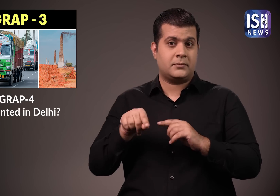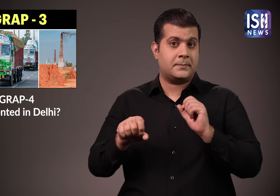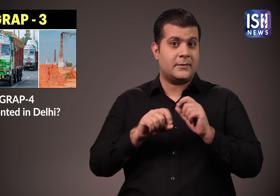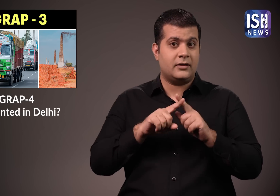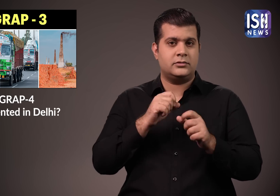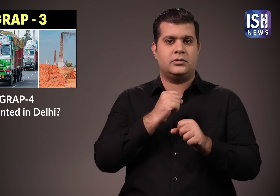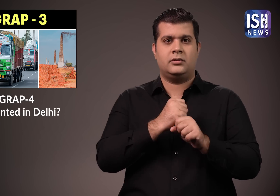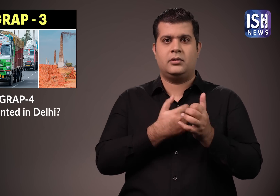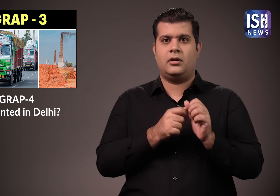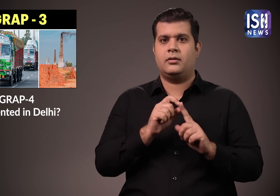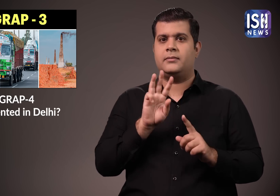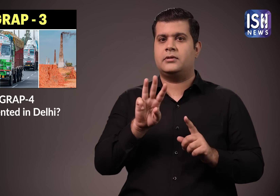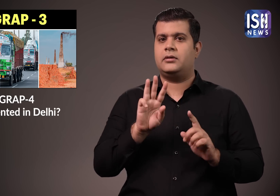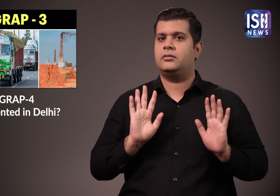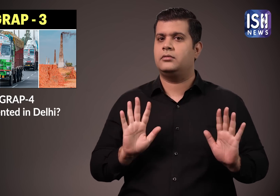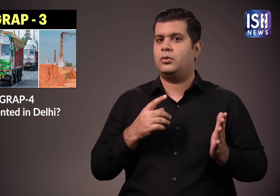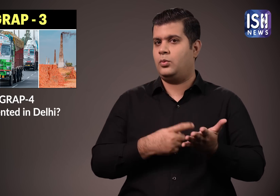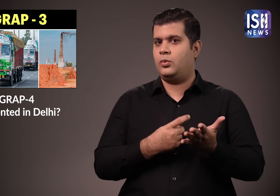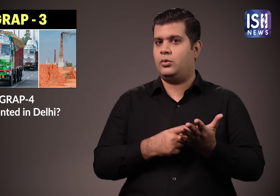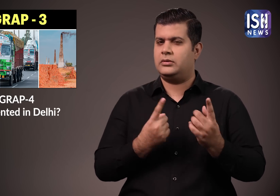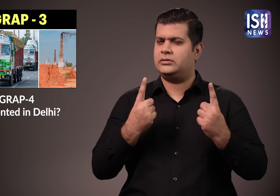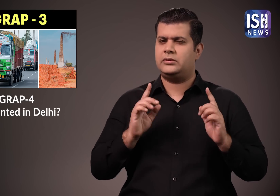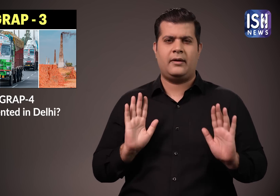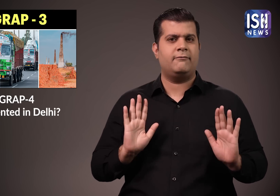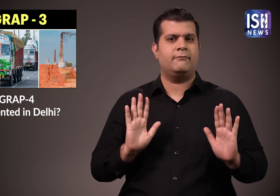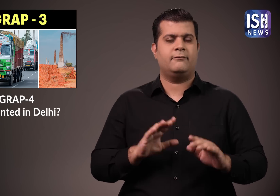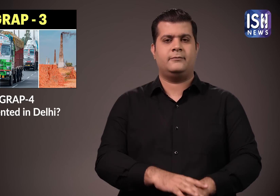So these are the restrictions under GRAP-3.